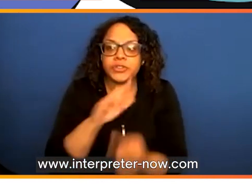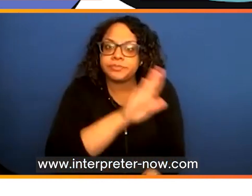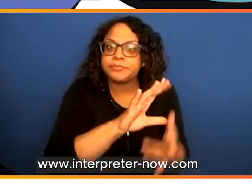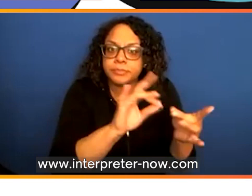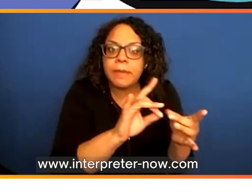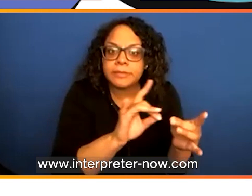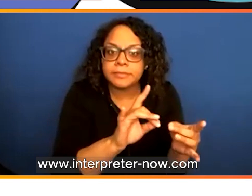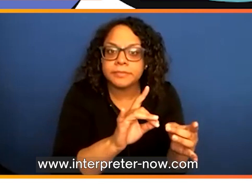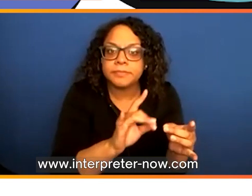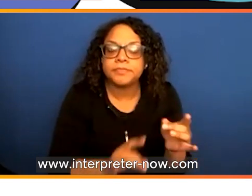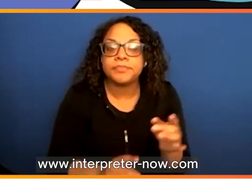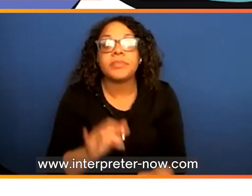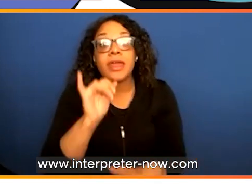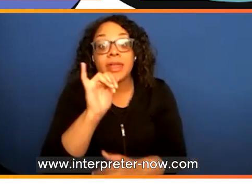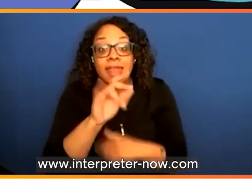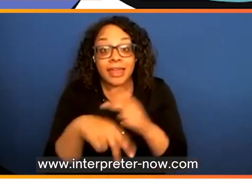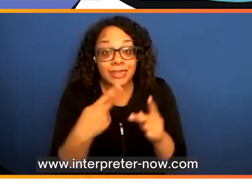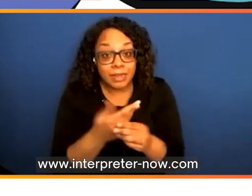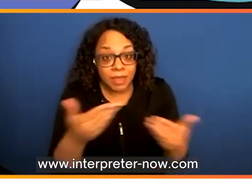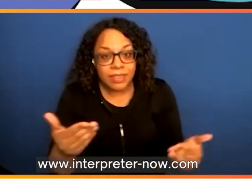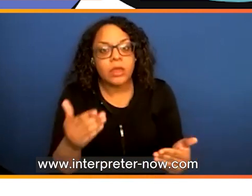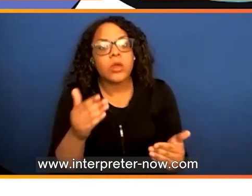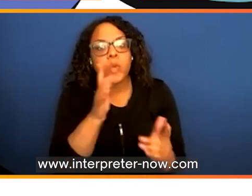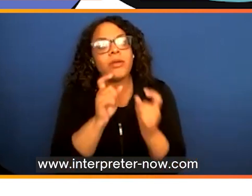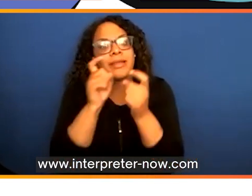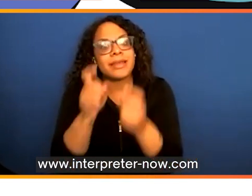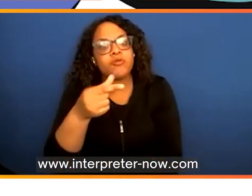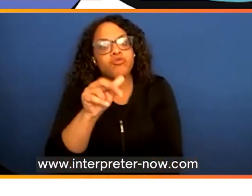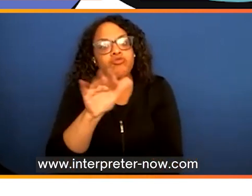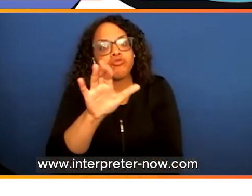worst case scenario, it all goes wrong. But look, all you need to say is, "I'm sorry.